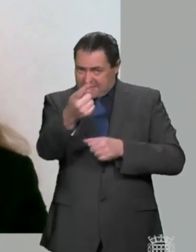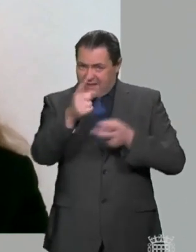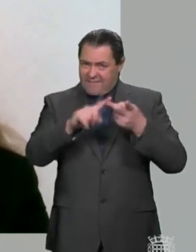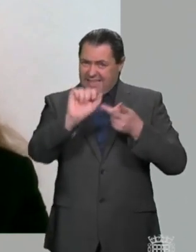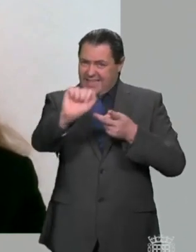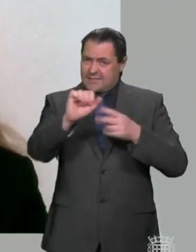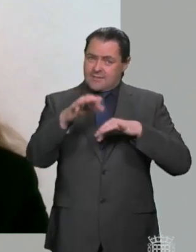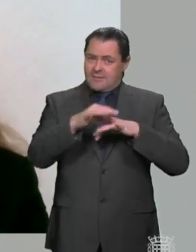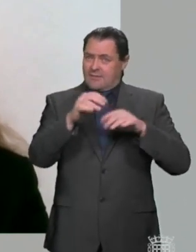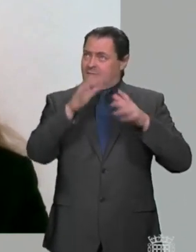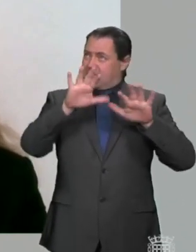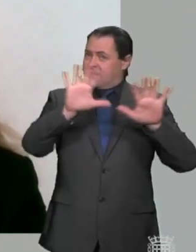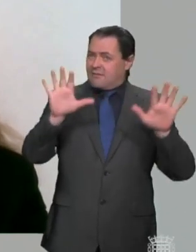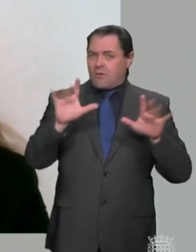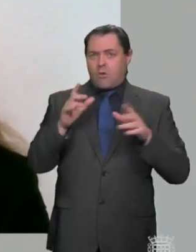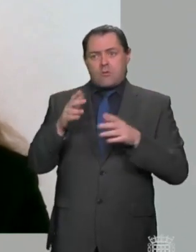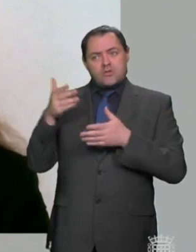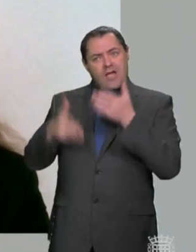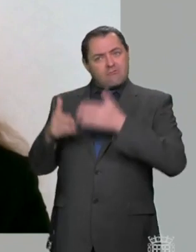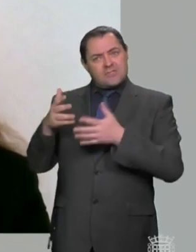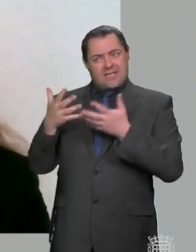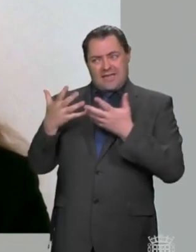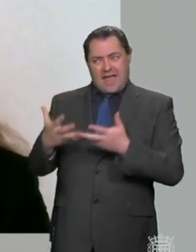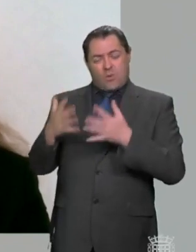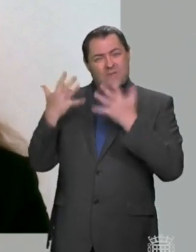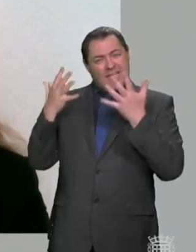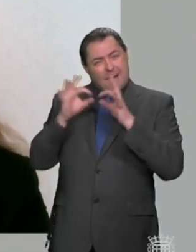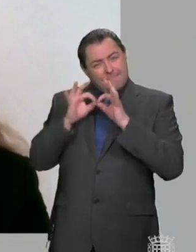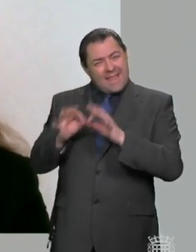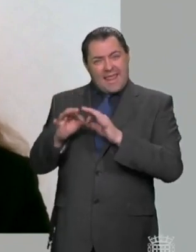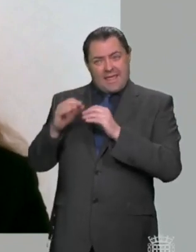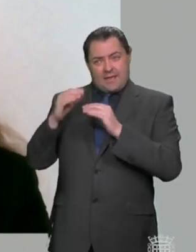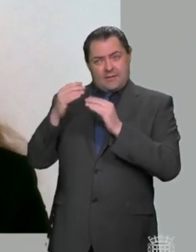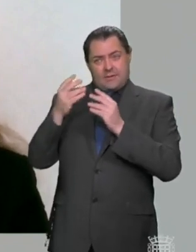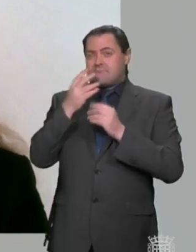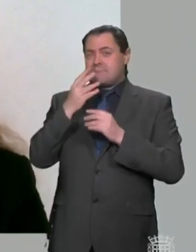or recognise that charities now £10 billion in debt and struggling to survive need Government